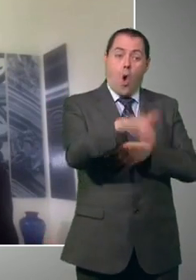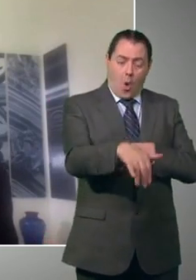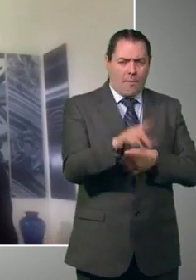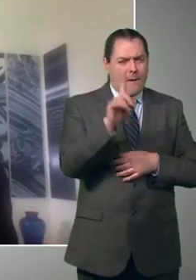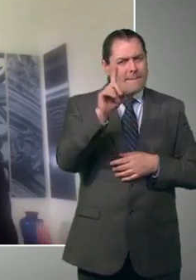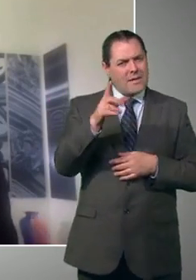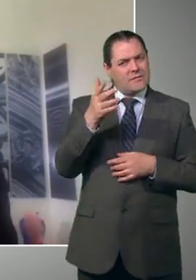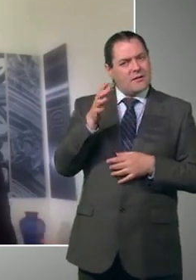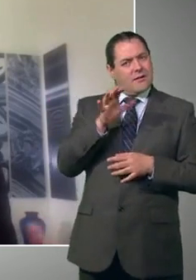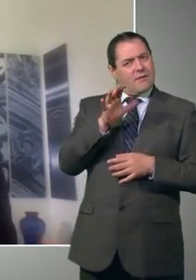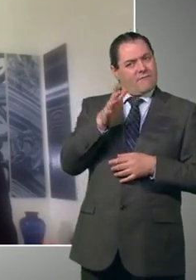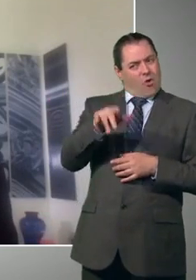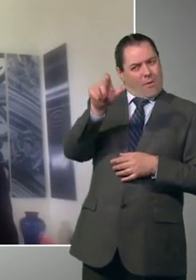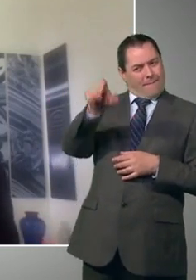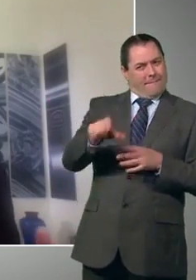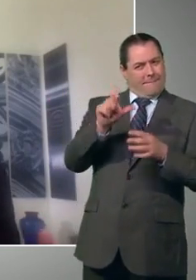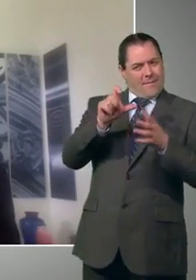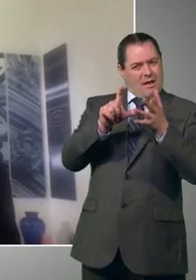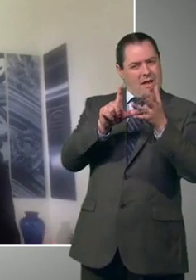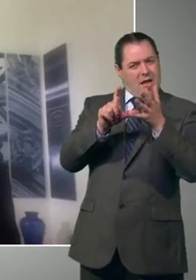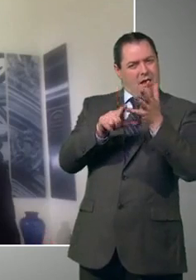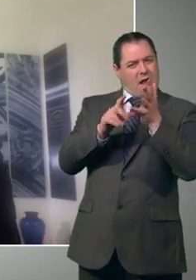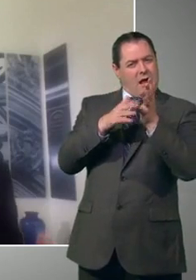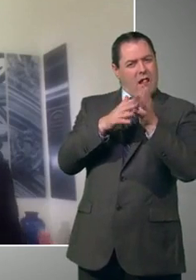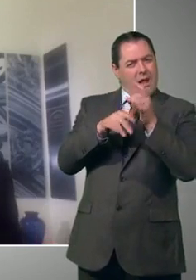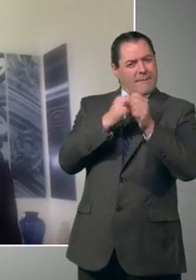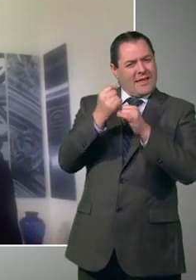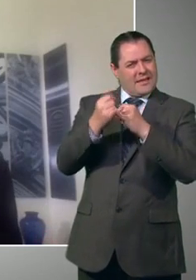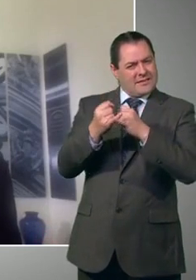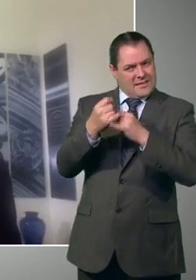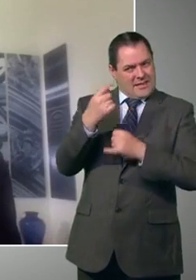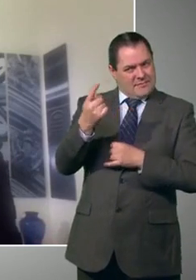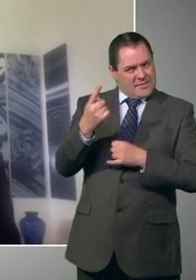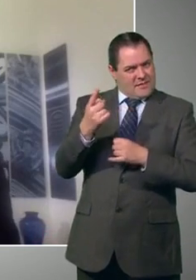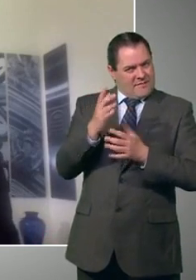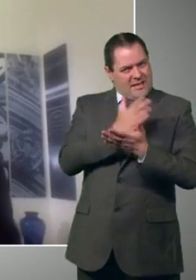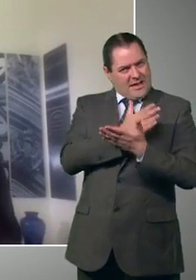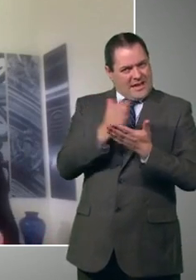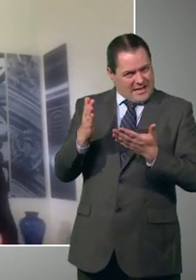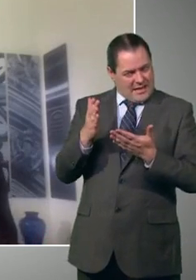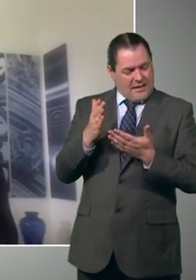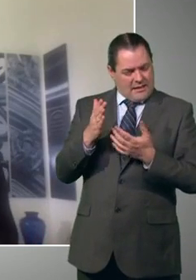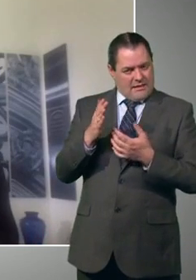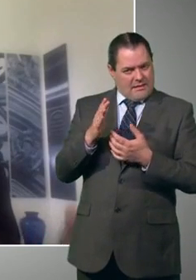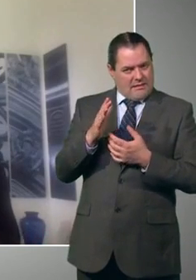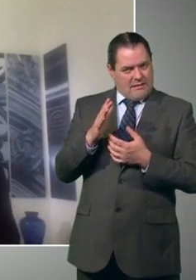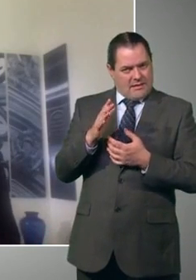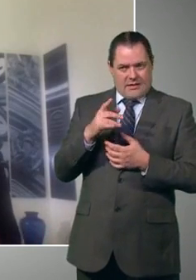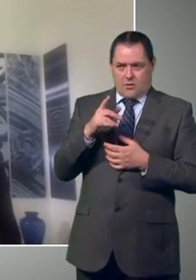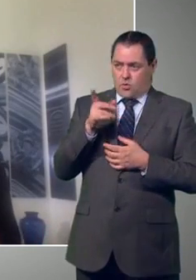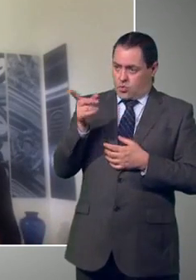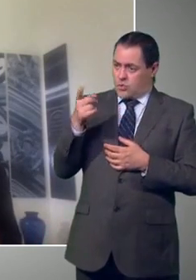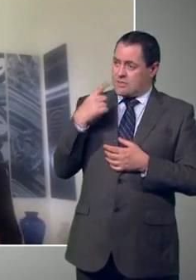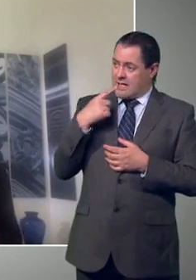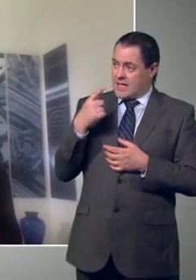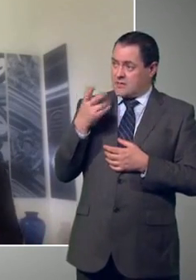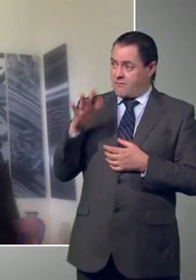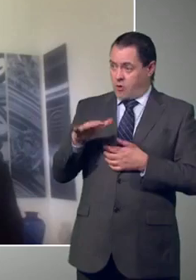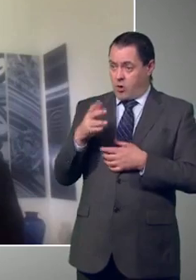like to try again on that. Did you tell the prime minister that everyone going from